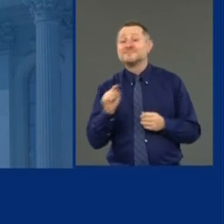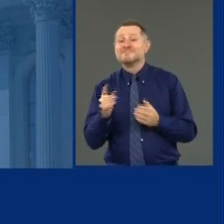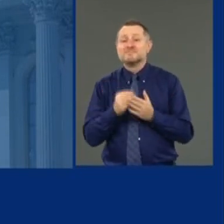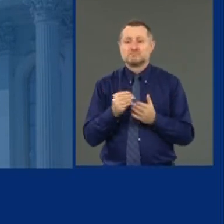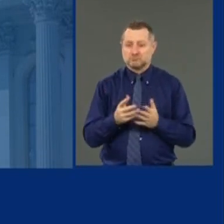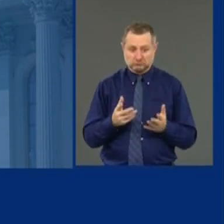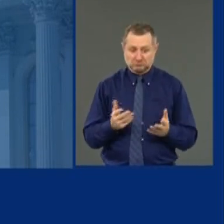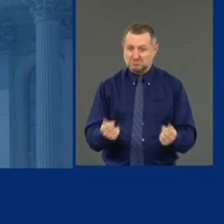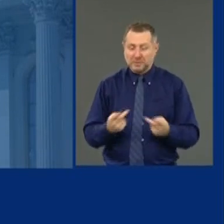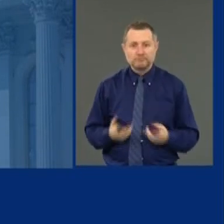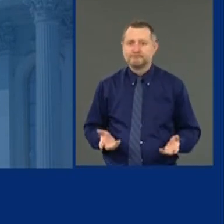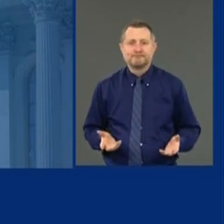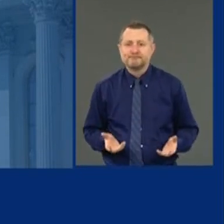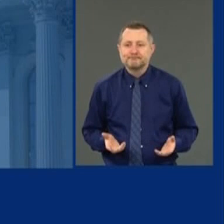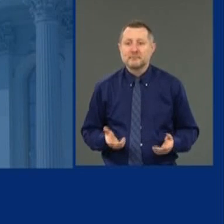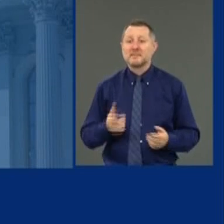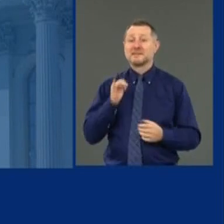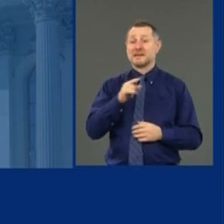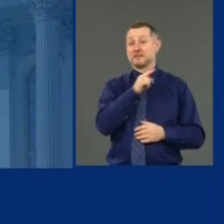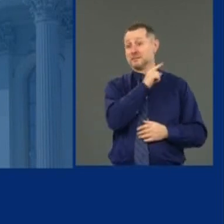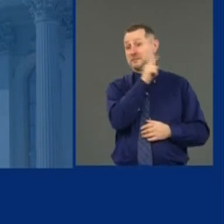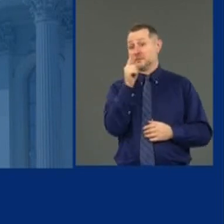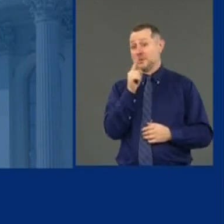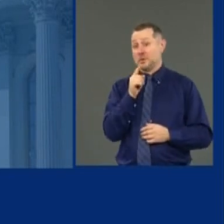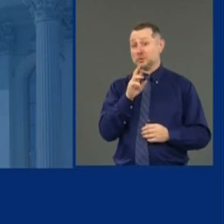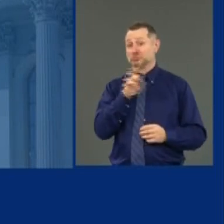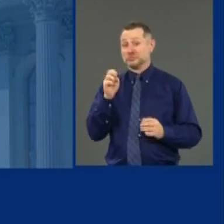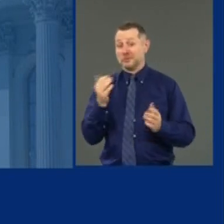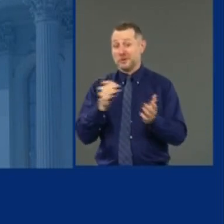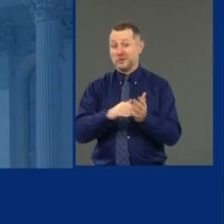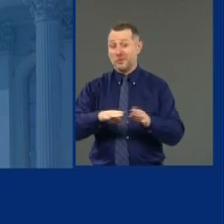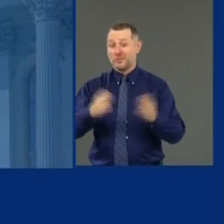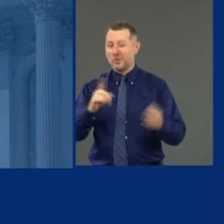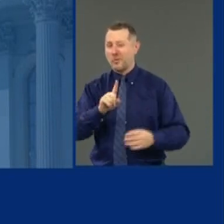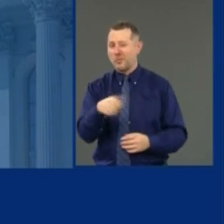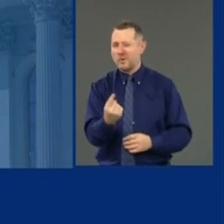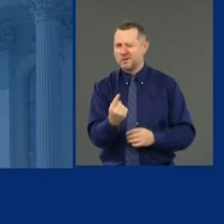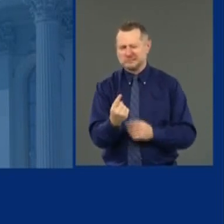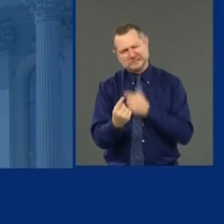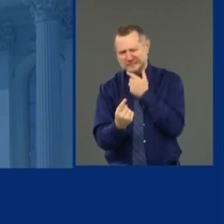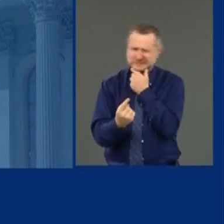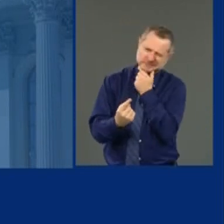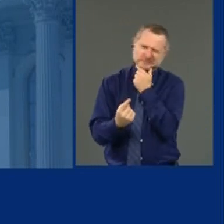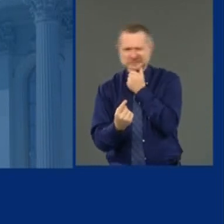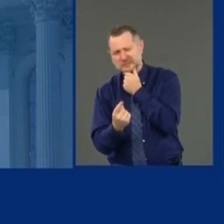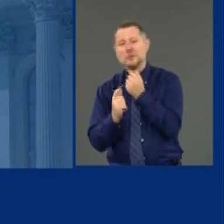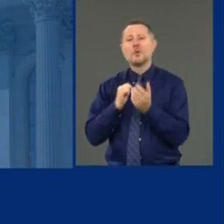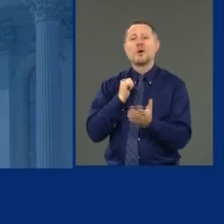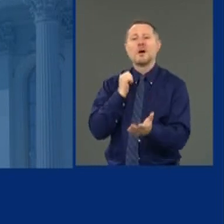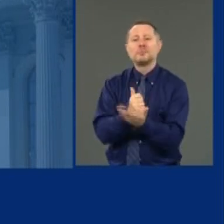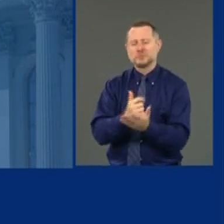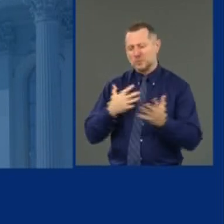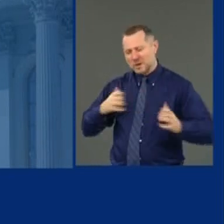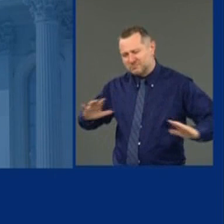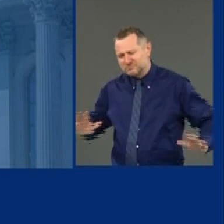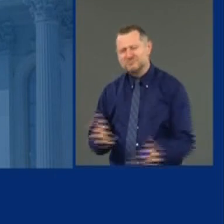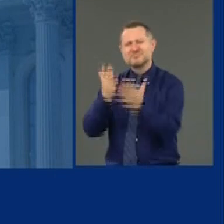AWAY? IT'S NOT JUST ABOUT REVITALIZING,-- IT'S NOT JUST ABOUT REOPENING BUT ABOUT